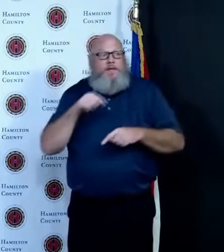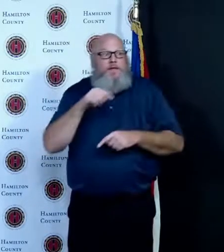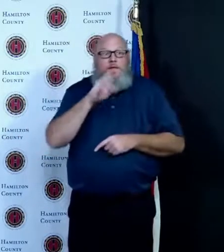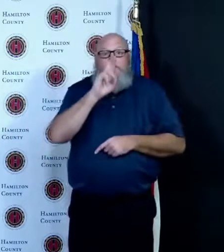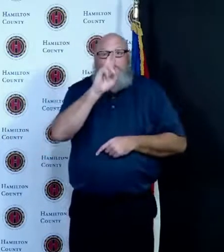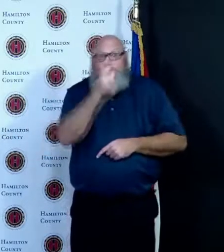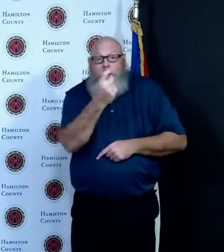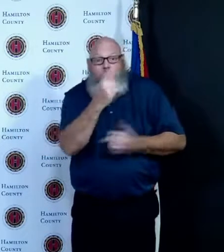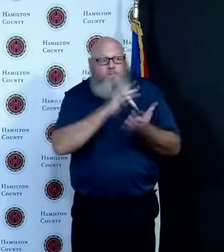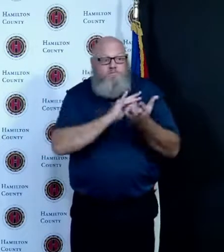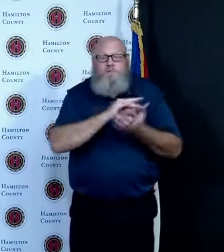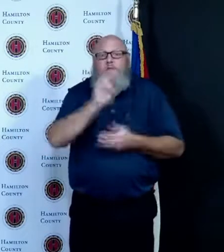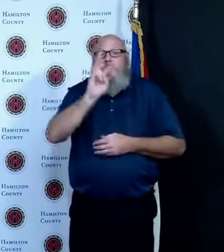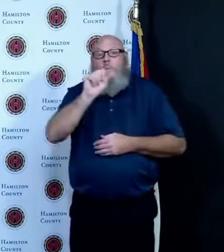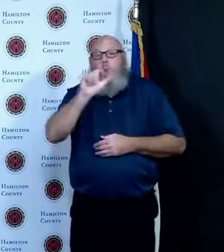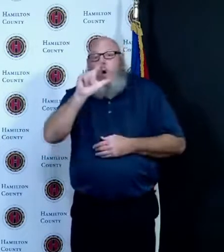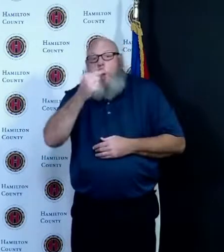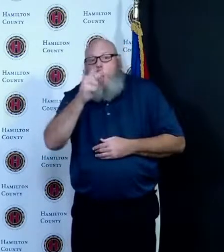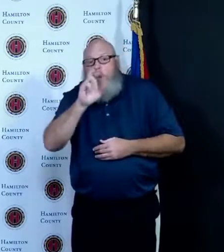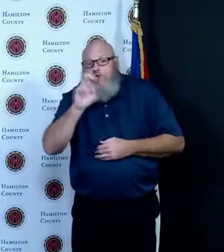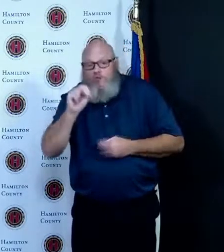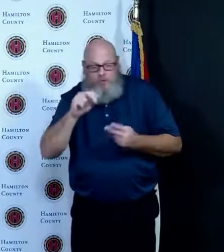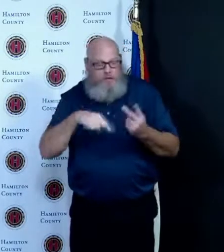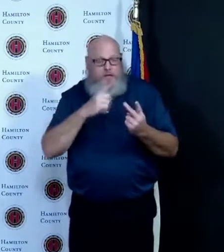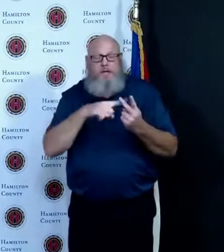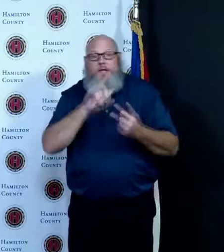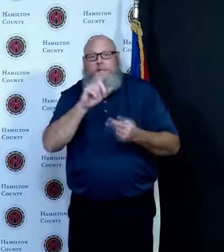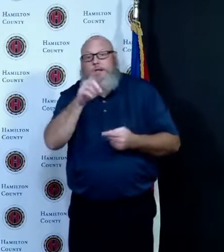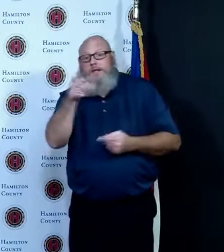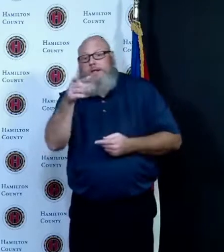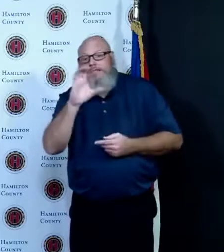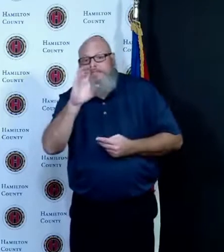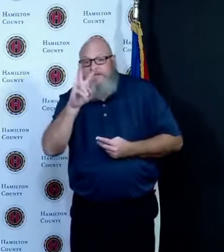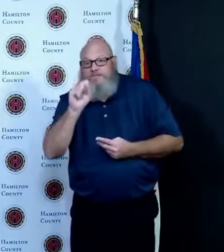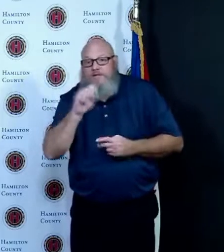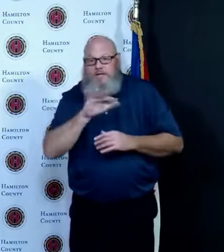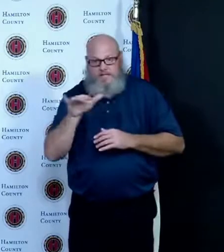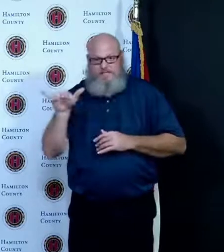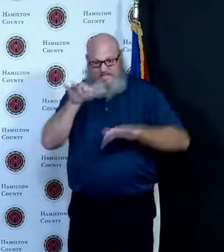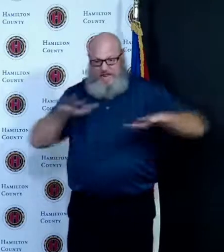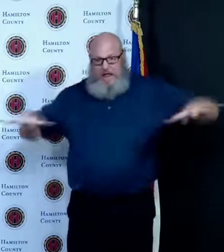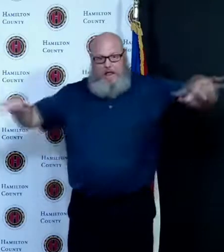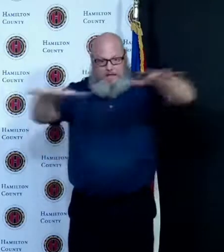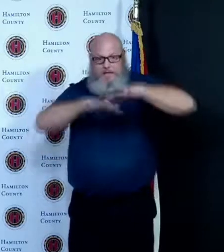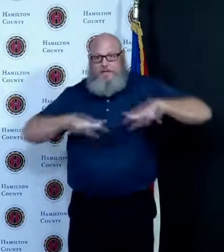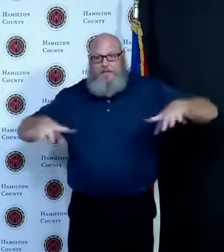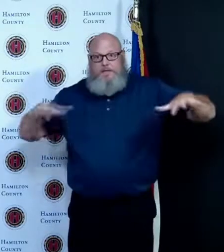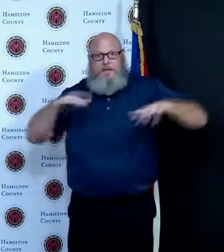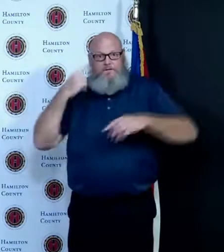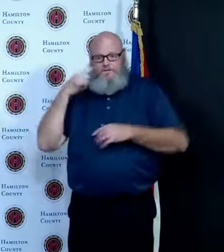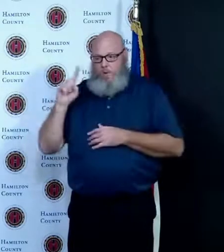that is 1A which is still not finished with 1A and individuals that are over the age of 80.